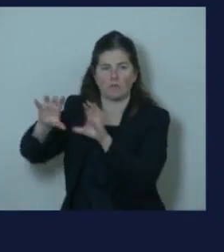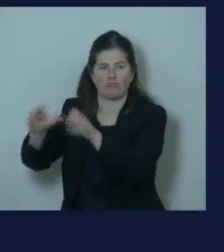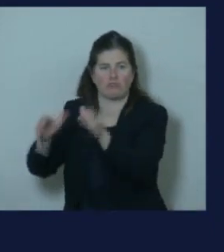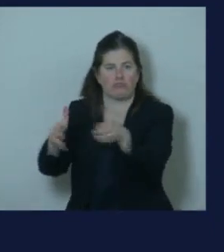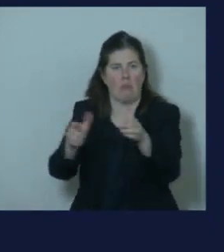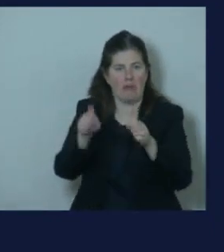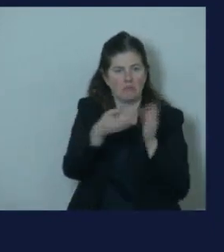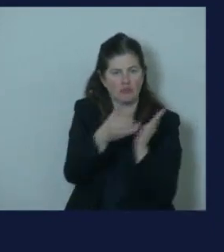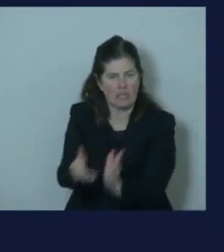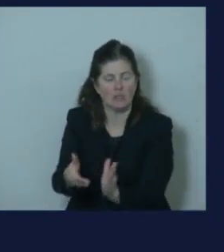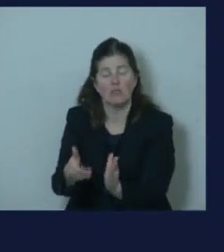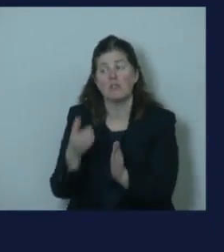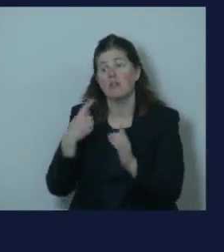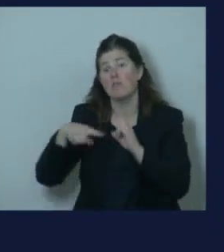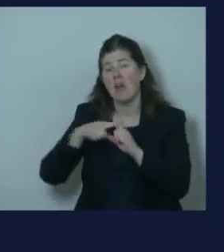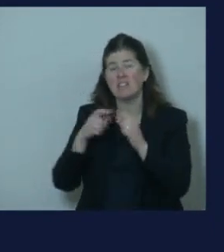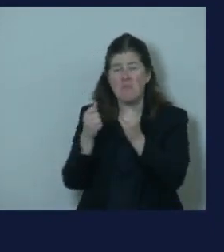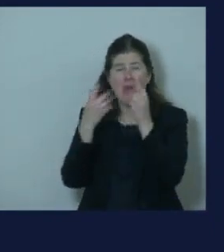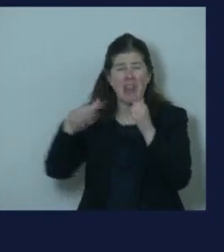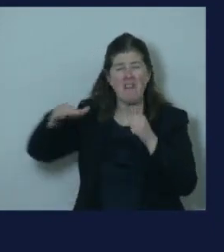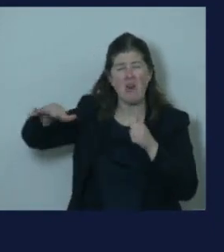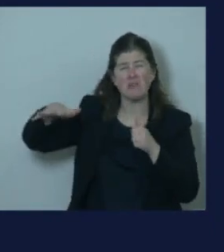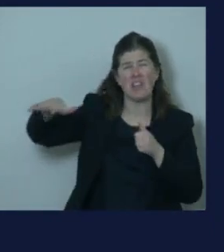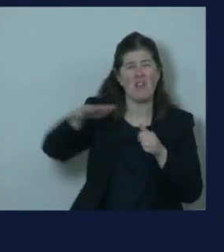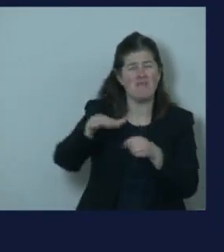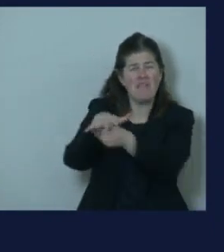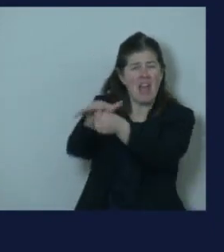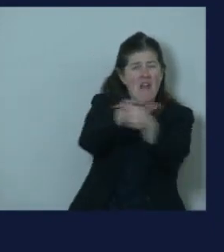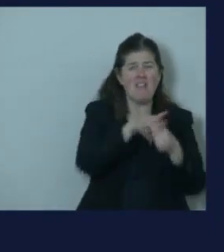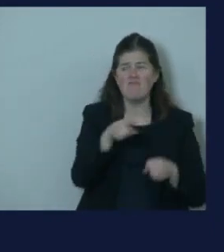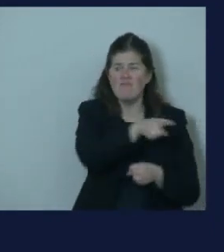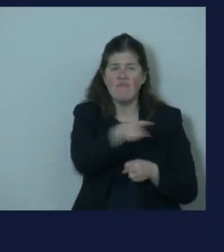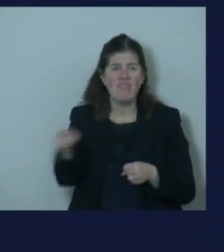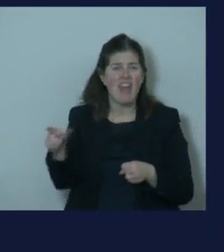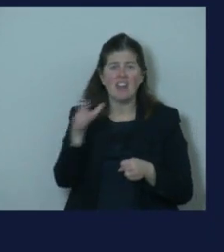IT MEANS THEY DON’T HAVE ACCESS TO ESSENTIAL GOODS AND SERVICES.